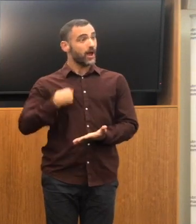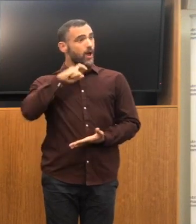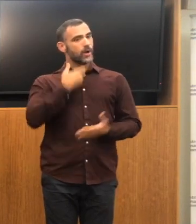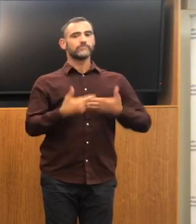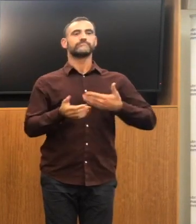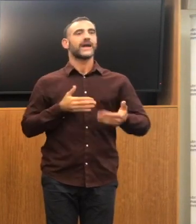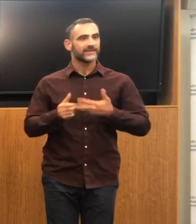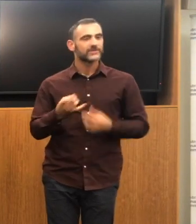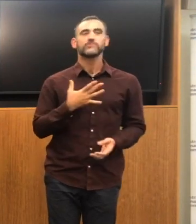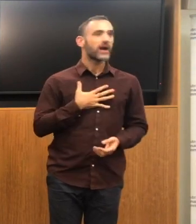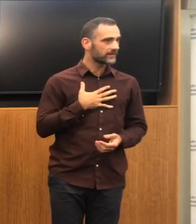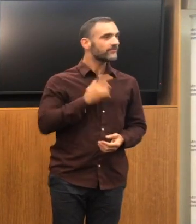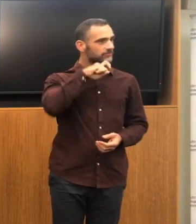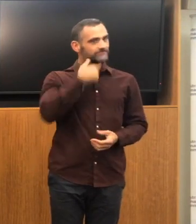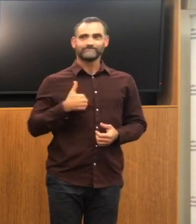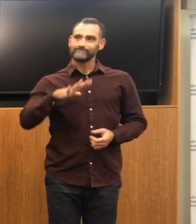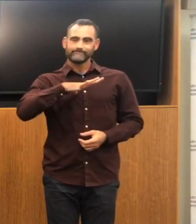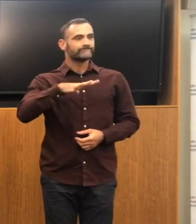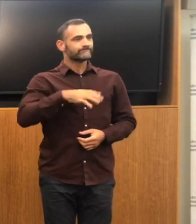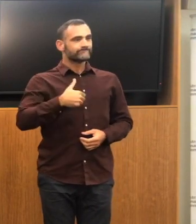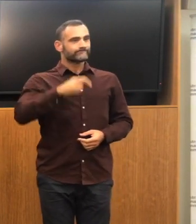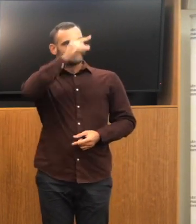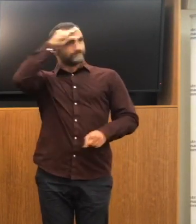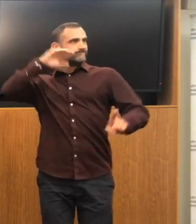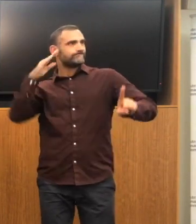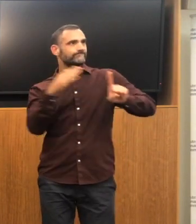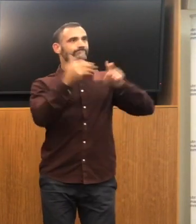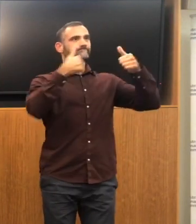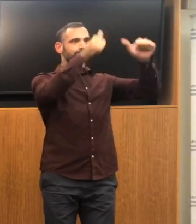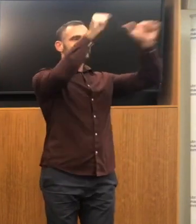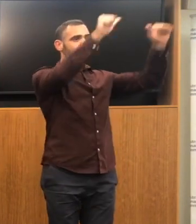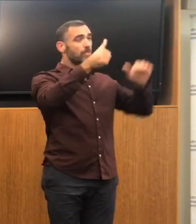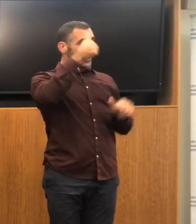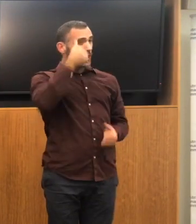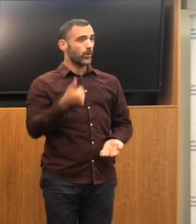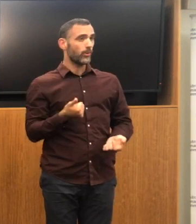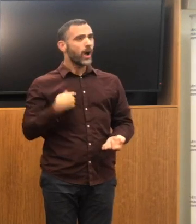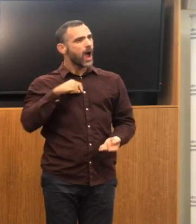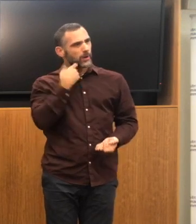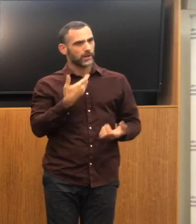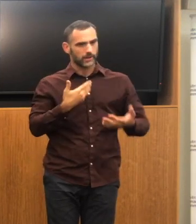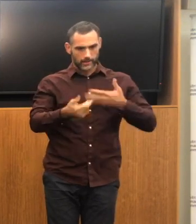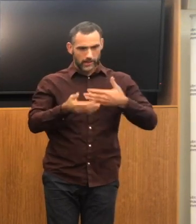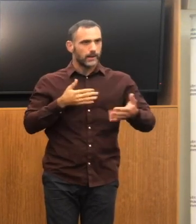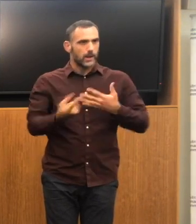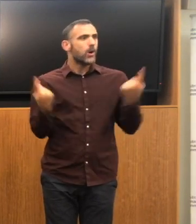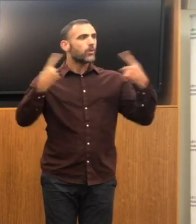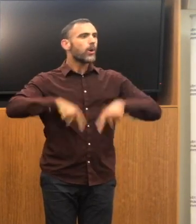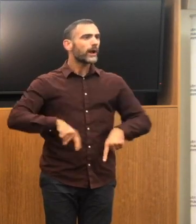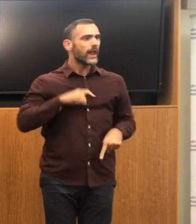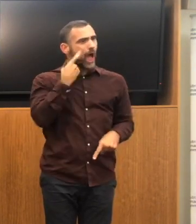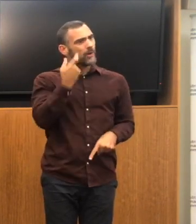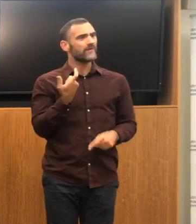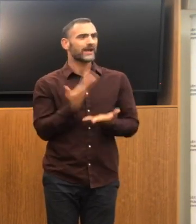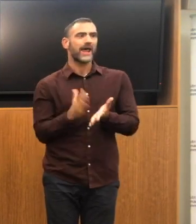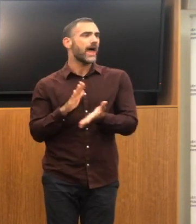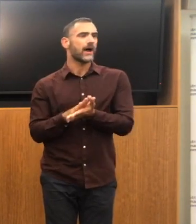We will be able to work our way through it and find a way to pay you back.